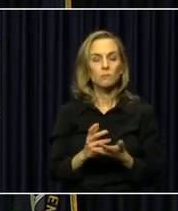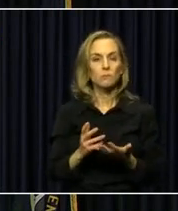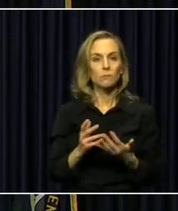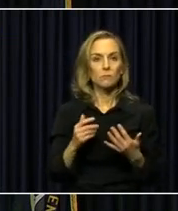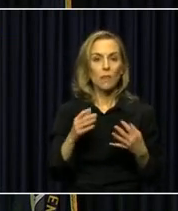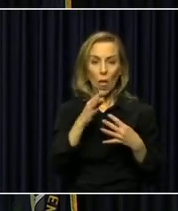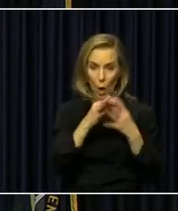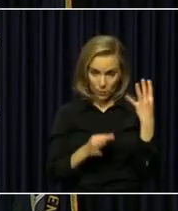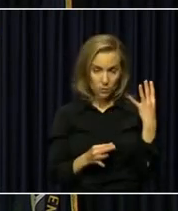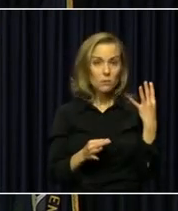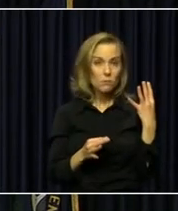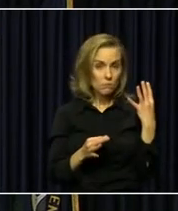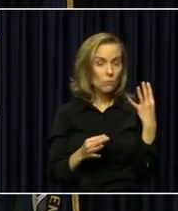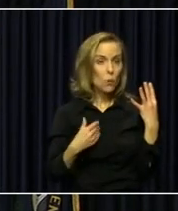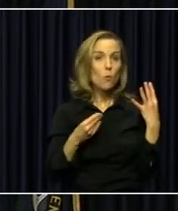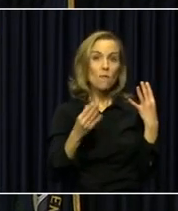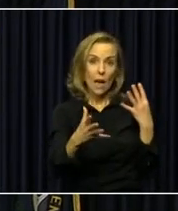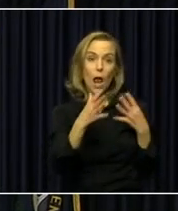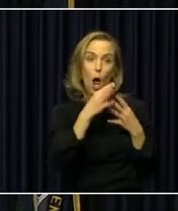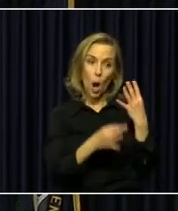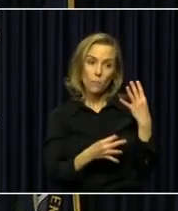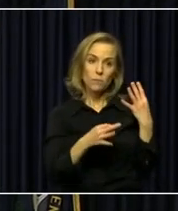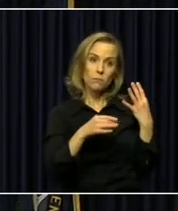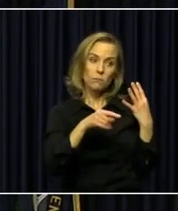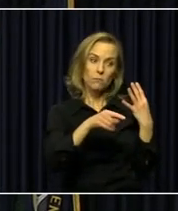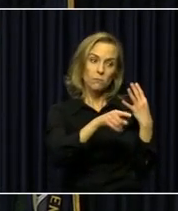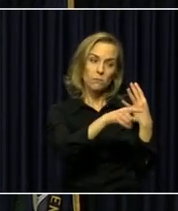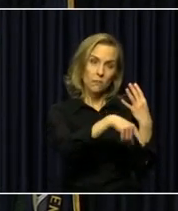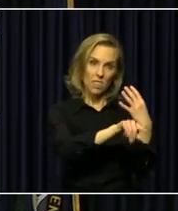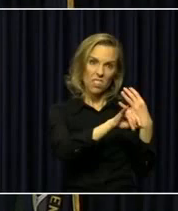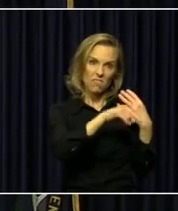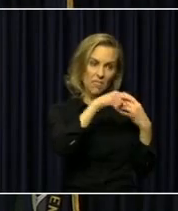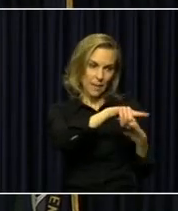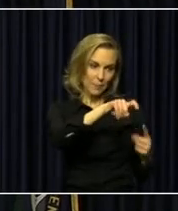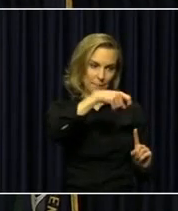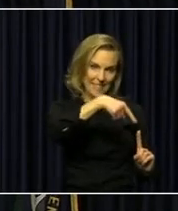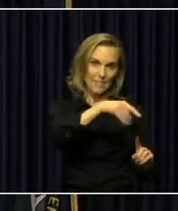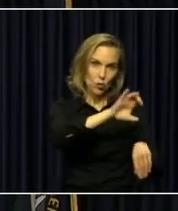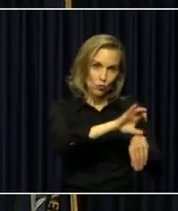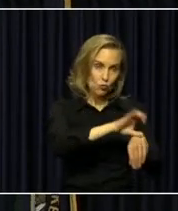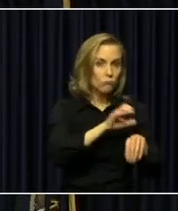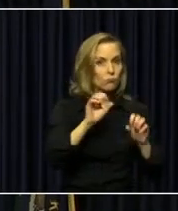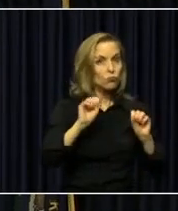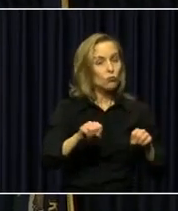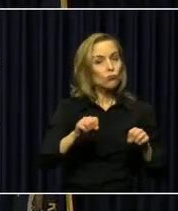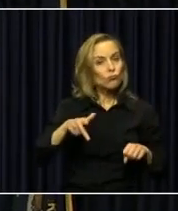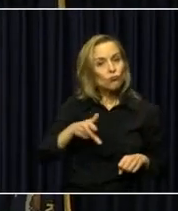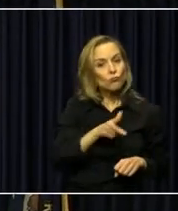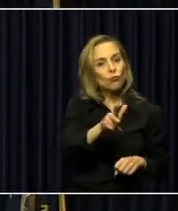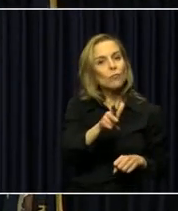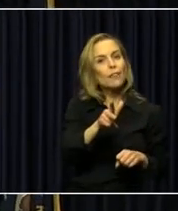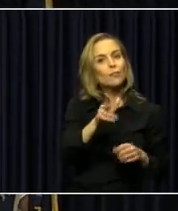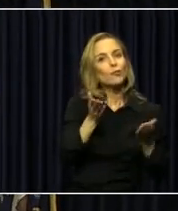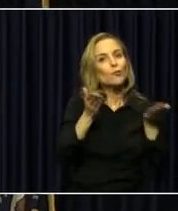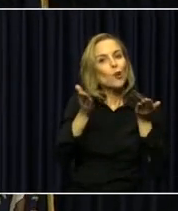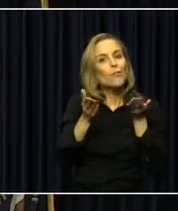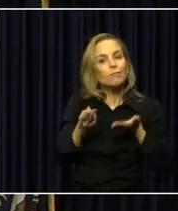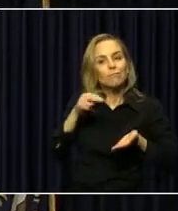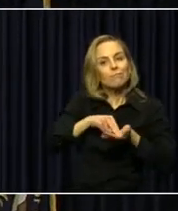IN CONGREGATION, AND I'VE TOLD YA'LL, WE MISSED MY SON'S